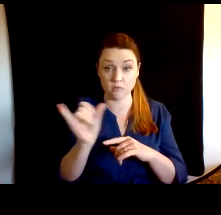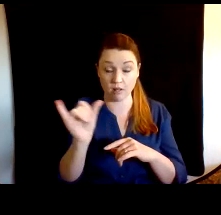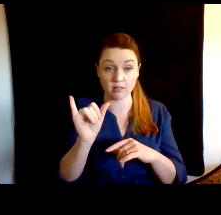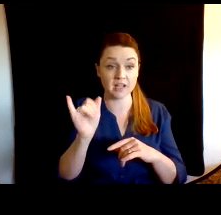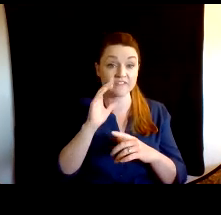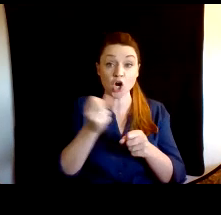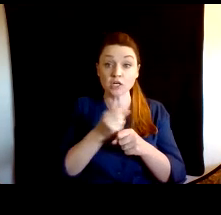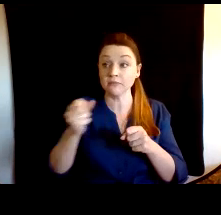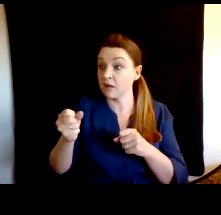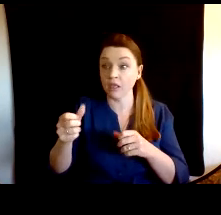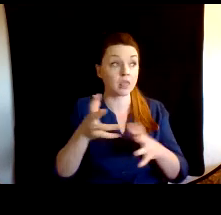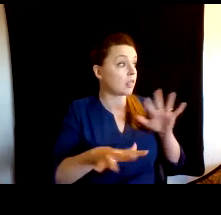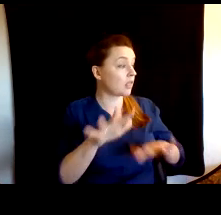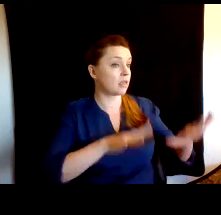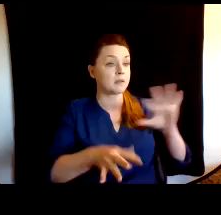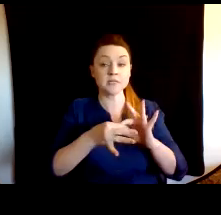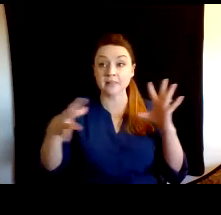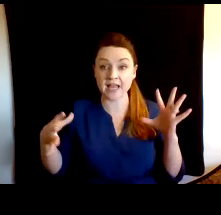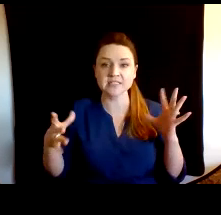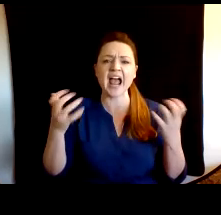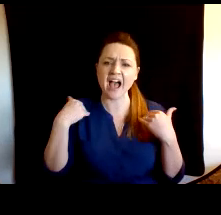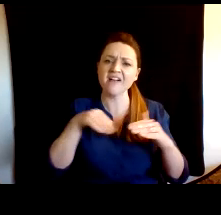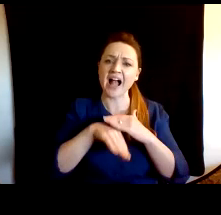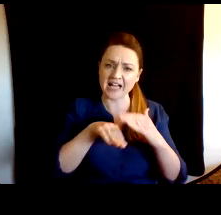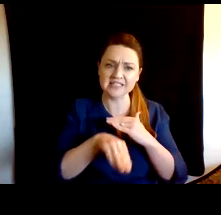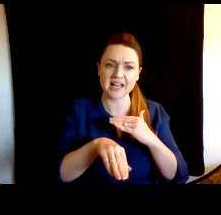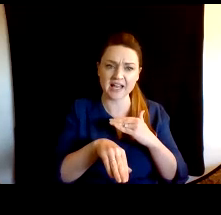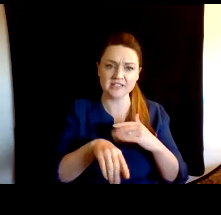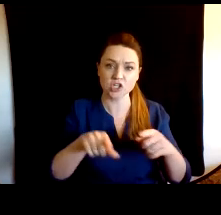they still have access to those supports. And that of course includes during a pandemic as well.